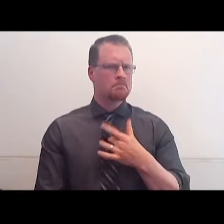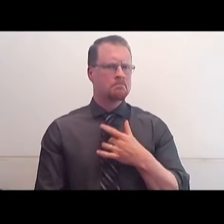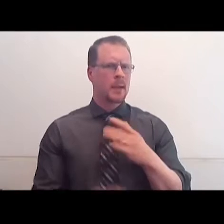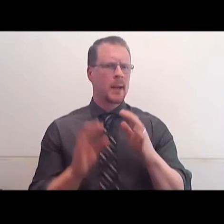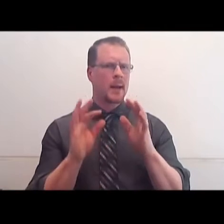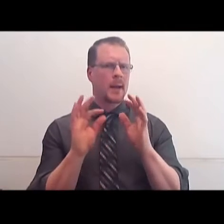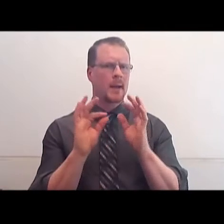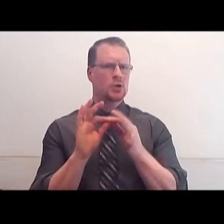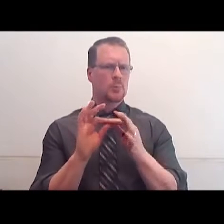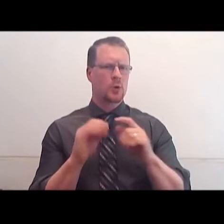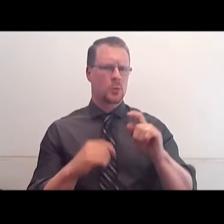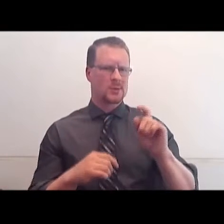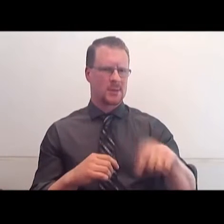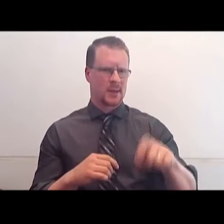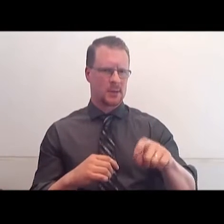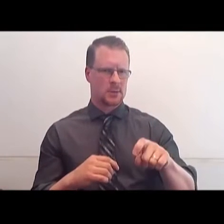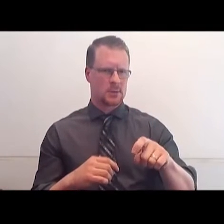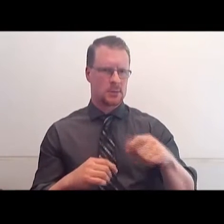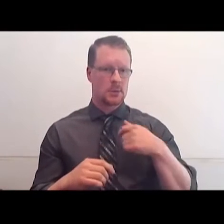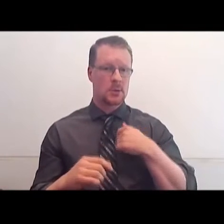that the emergency department had signed out to me.